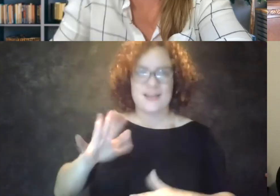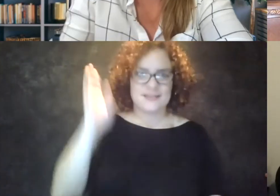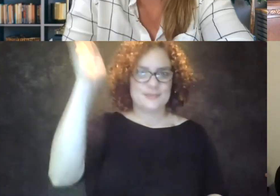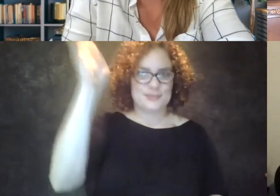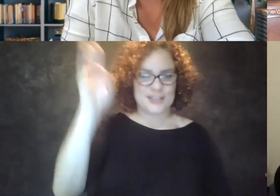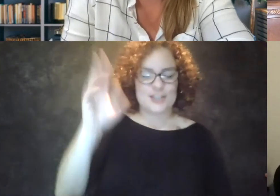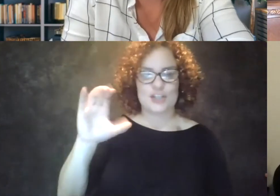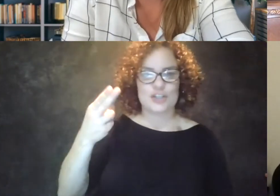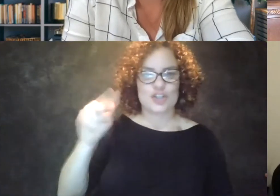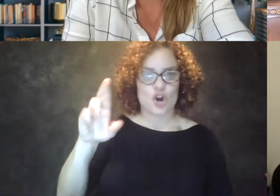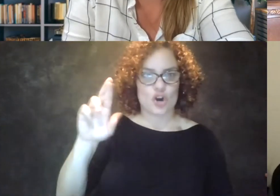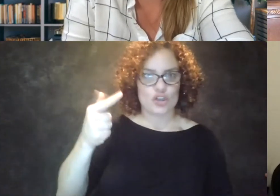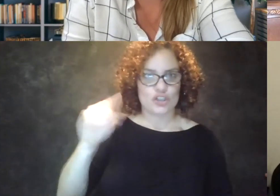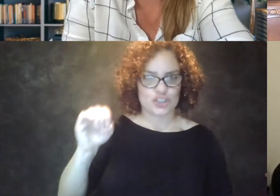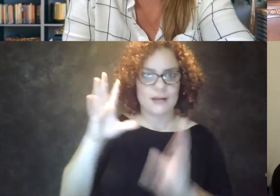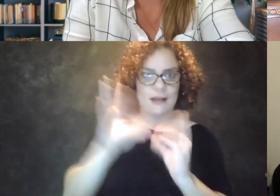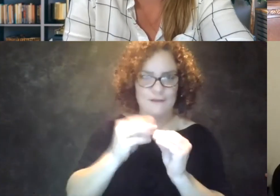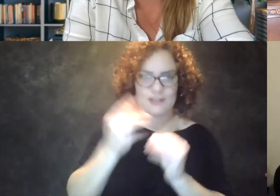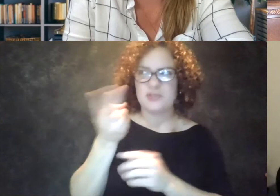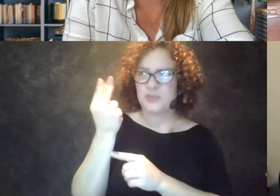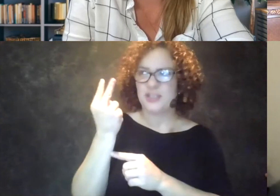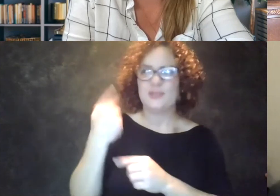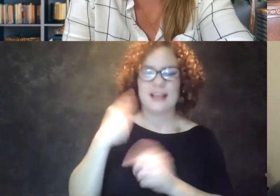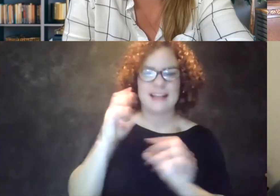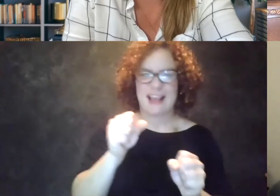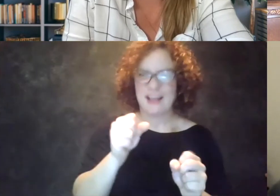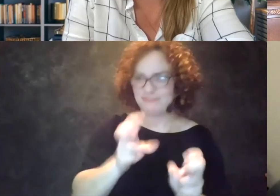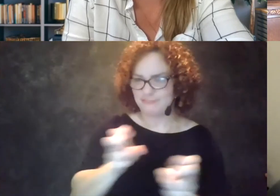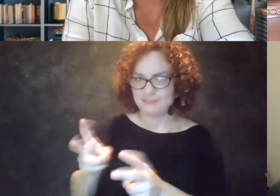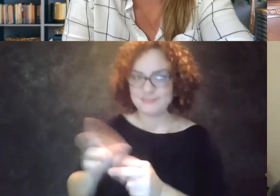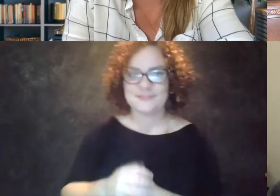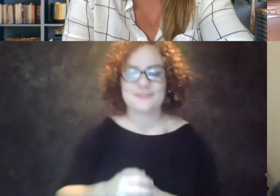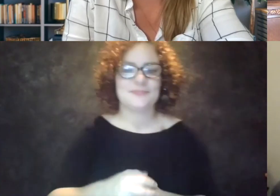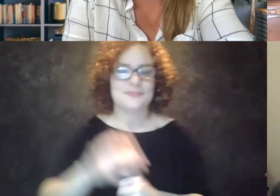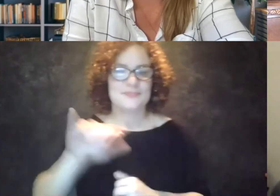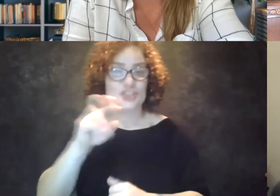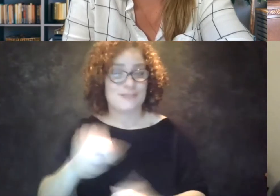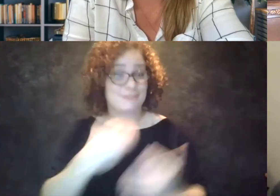Jen Gettelman: Thank you. Then I just want to say thank you Maria and Mary for providing